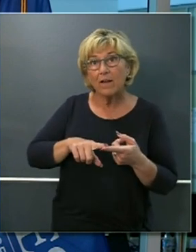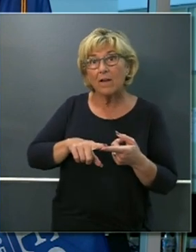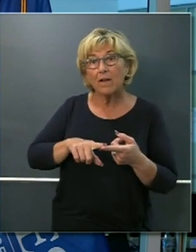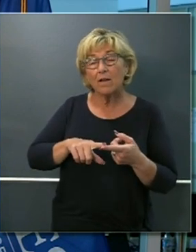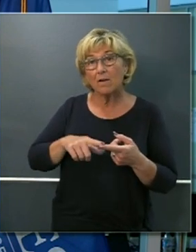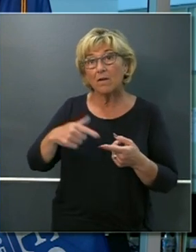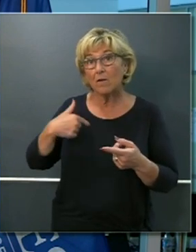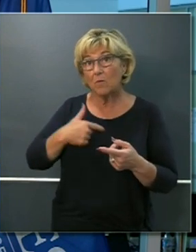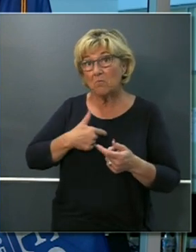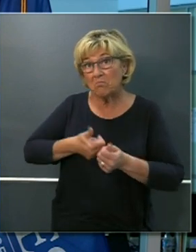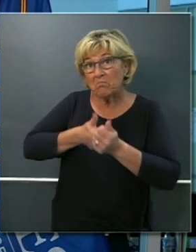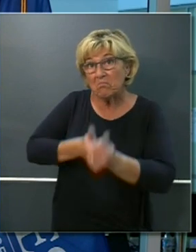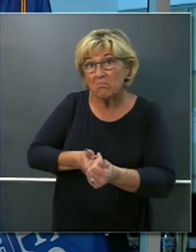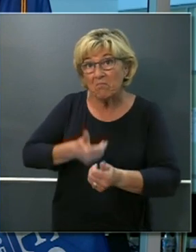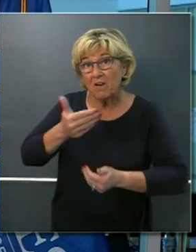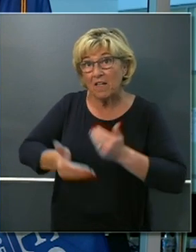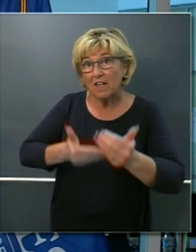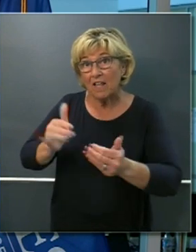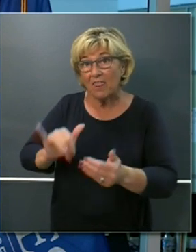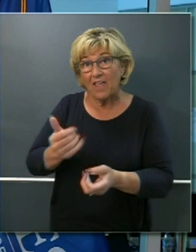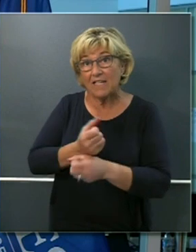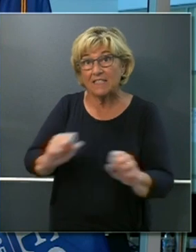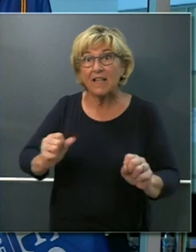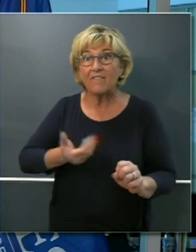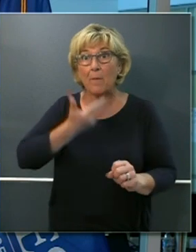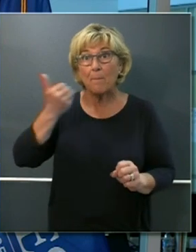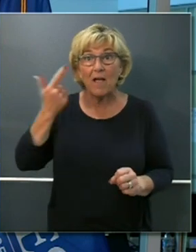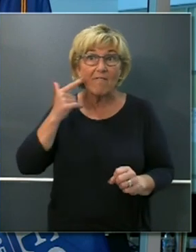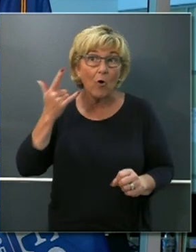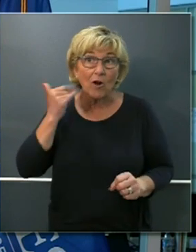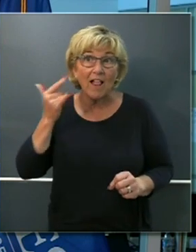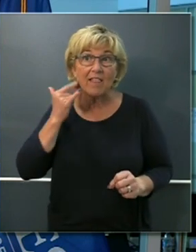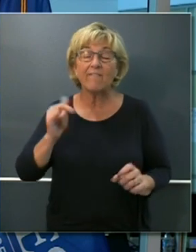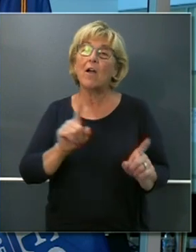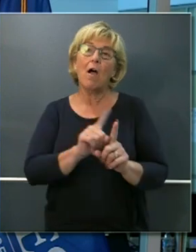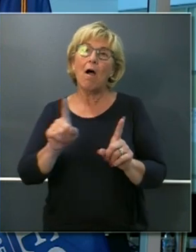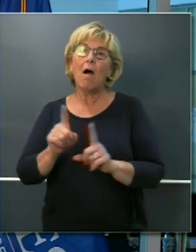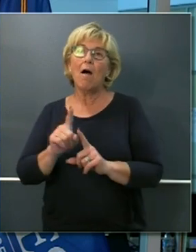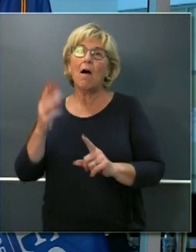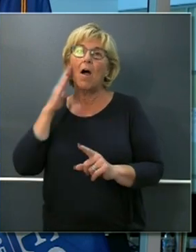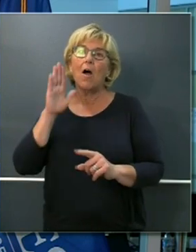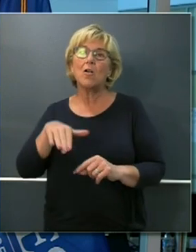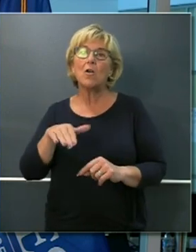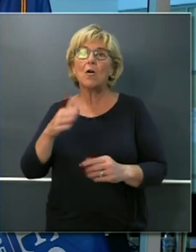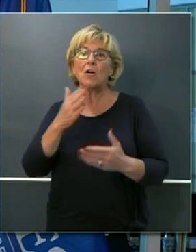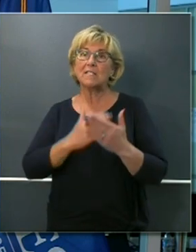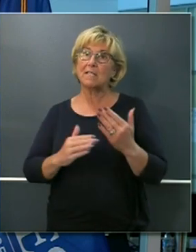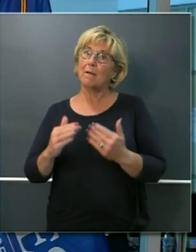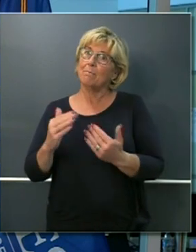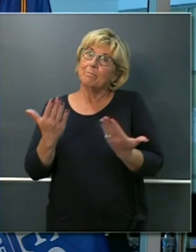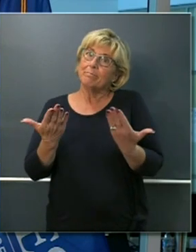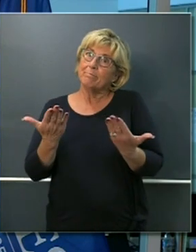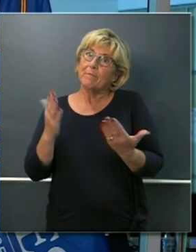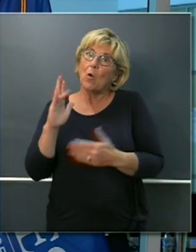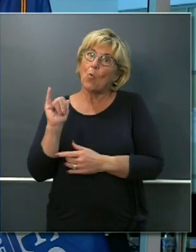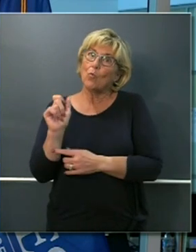SCHOOLS AND CHILDCARE 3 FACILITIES. WE ARE MAKING SURE THAT WE SUPPORT AND MAKE SURE THE ENVIRONMENTS ARE SAFER THAN. THAT IS WHAT THE NEXT PERIOD IS ALL ABOUT. MOST IMPORTANT LIE, THEN MOVE